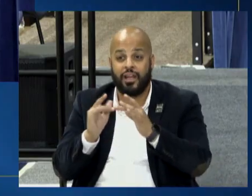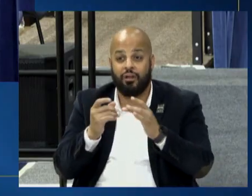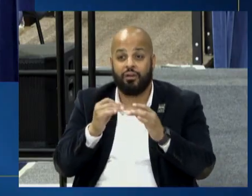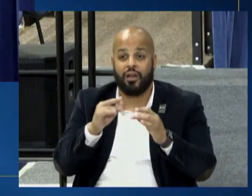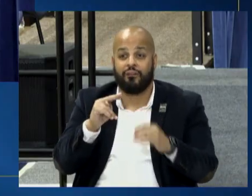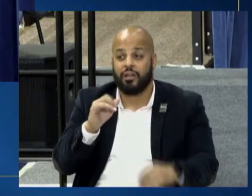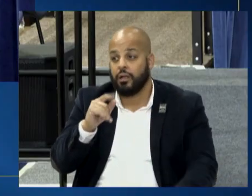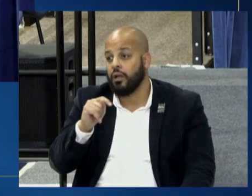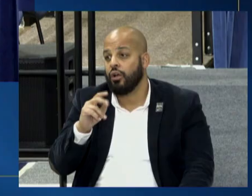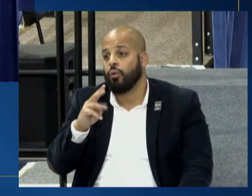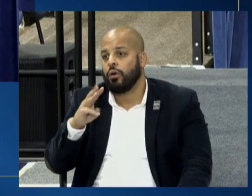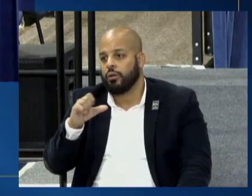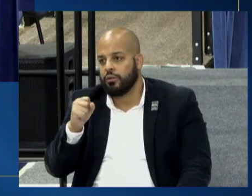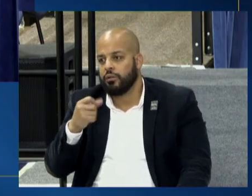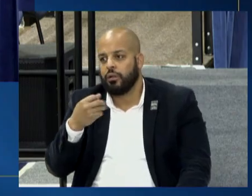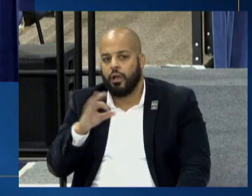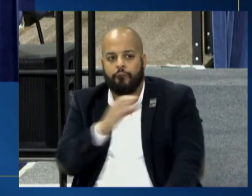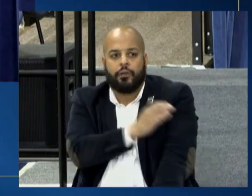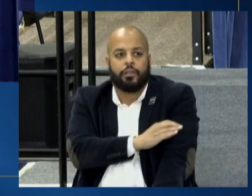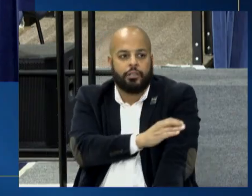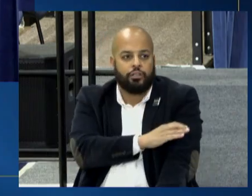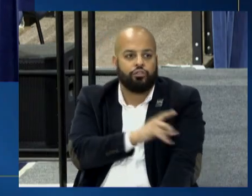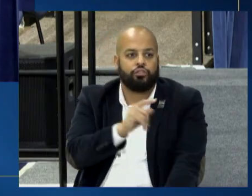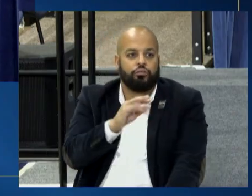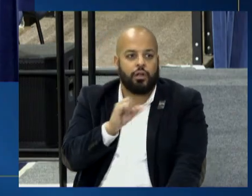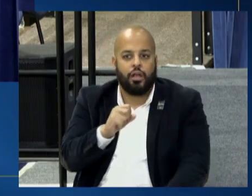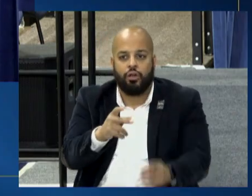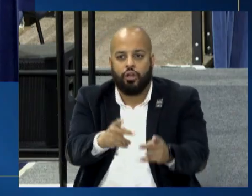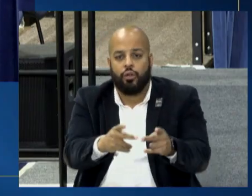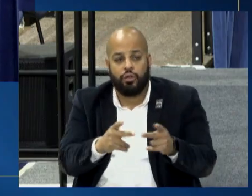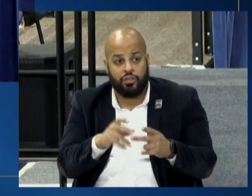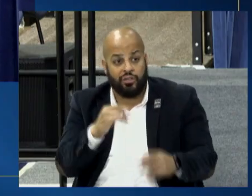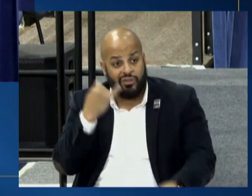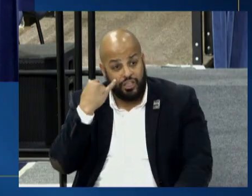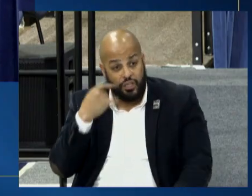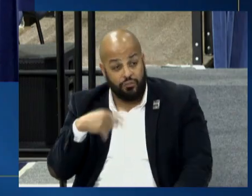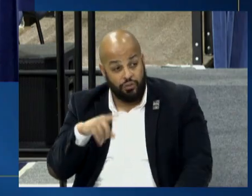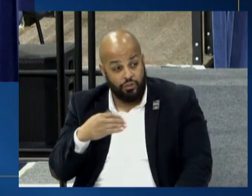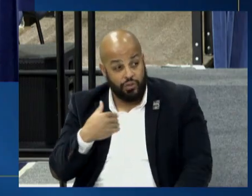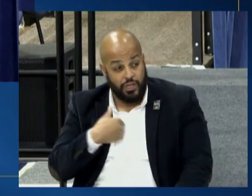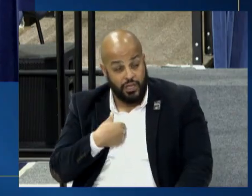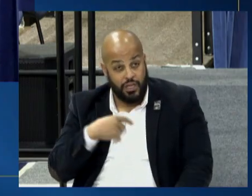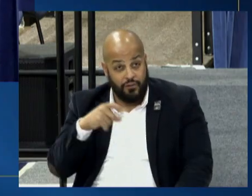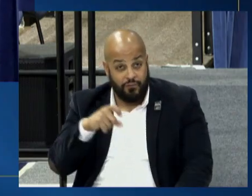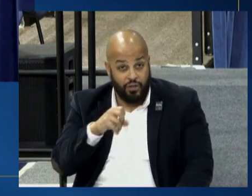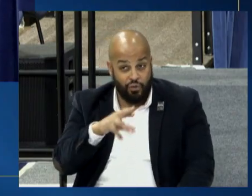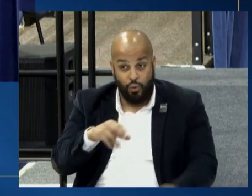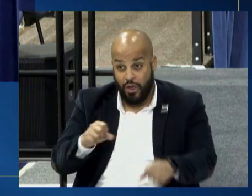of clinical trial locations. So that if you have a need or an ability to